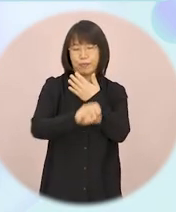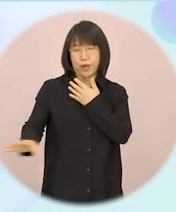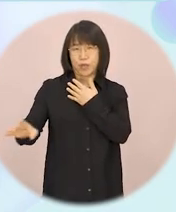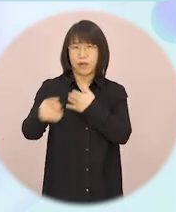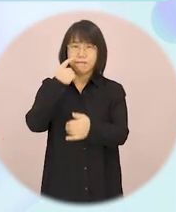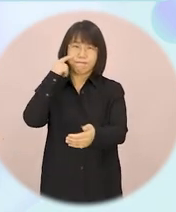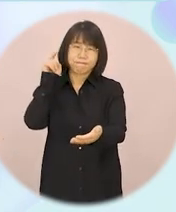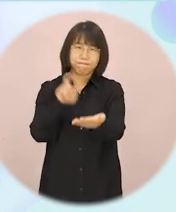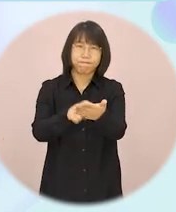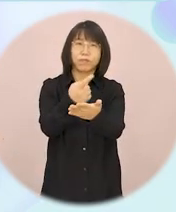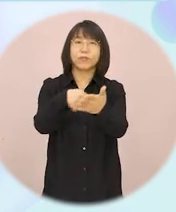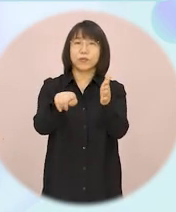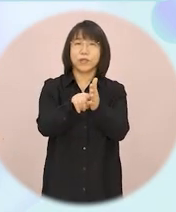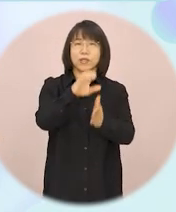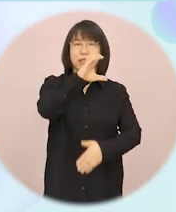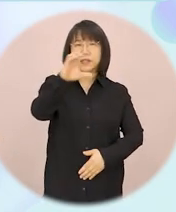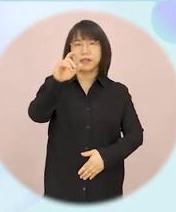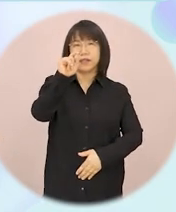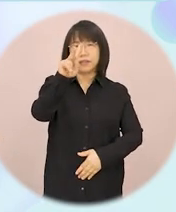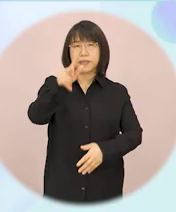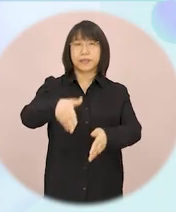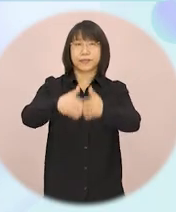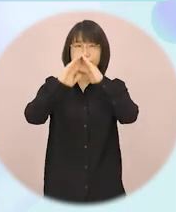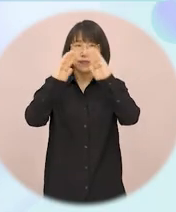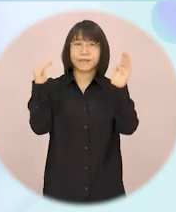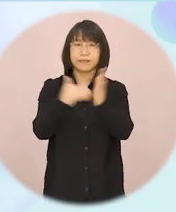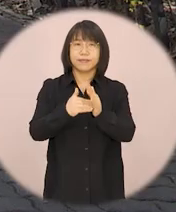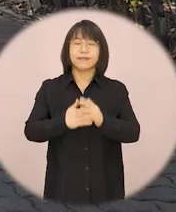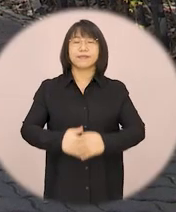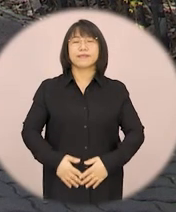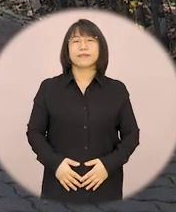unauthorized dumping of garbage.